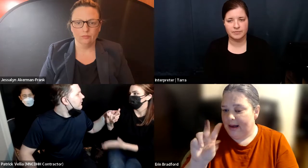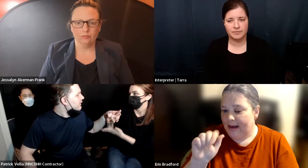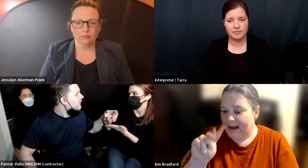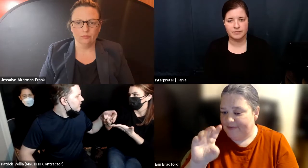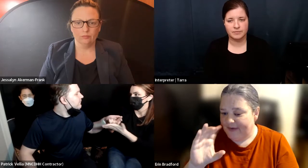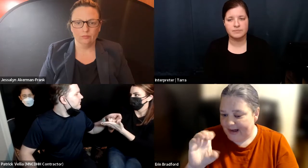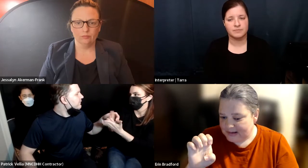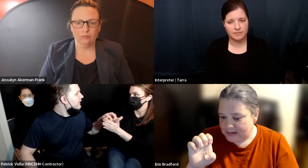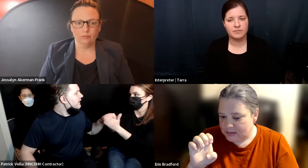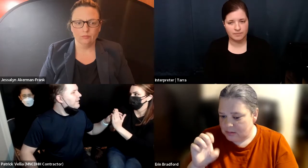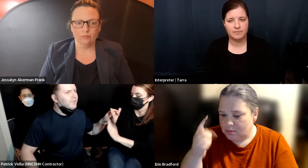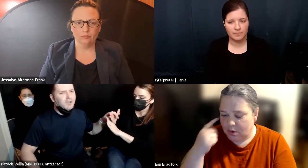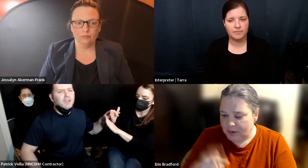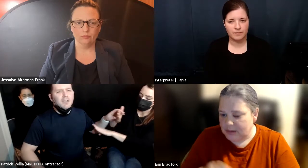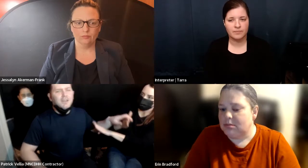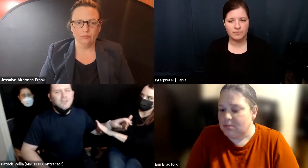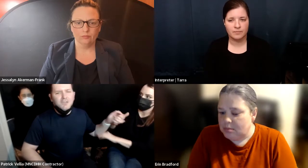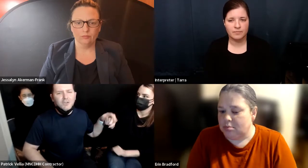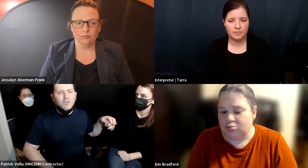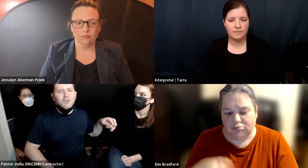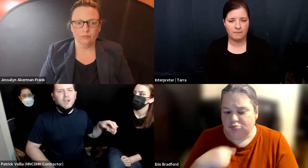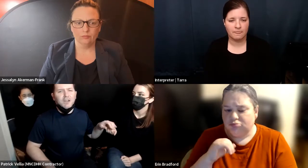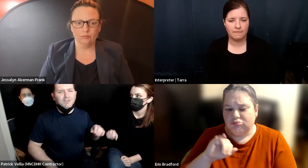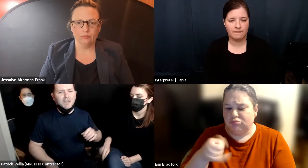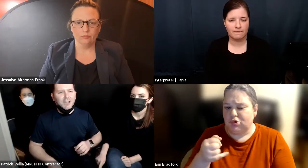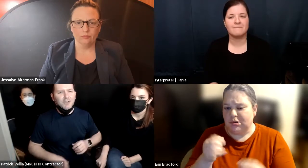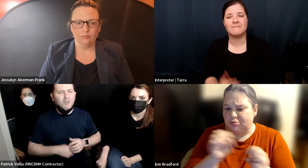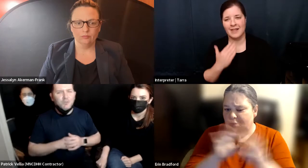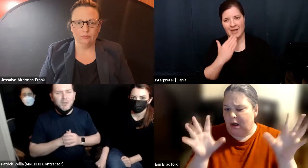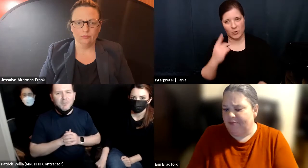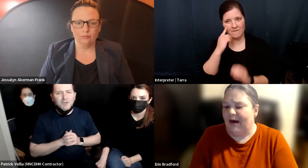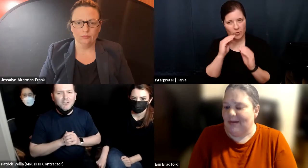Erin: In North Carolina, it's a 48-hour request period ahead of time.